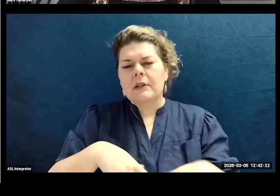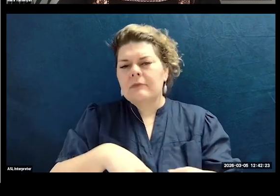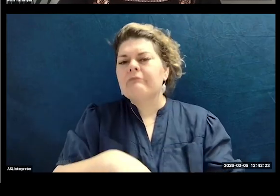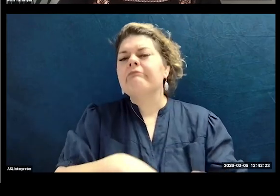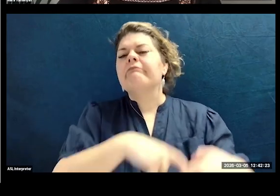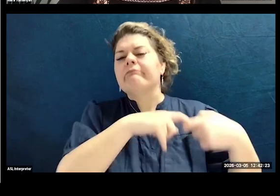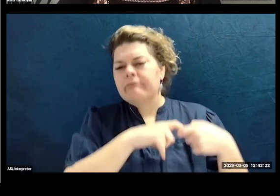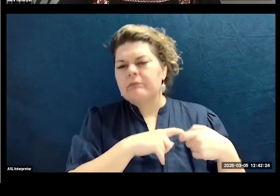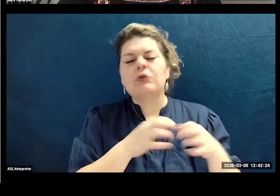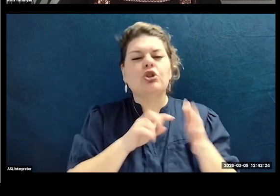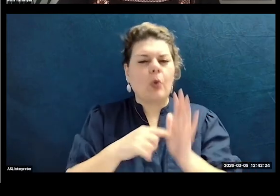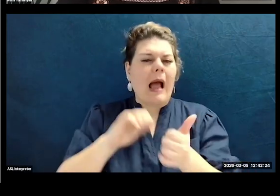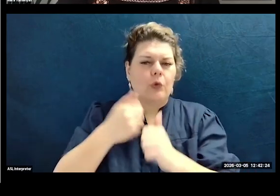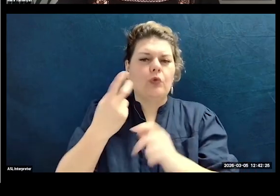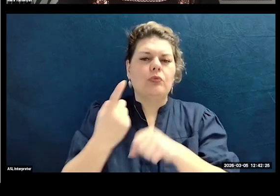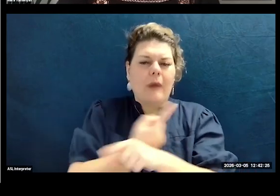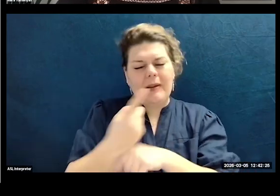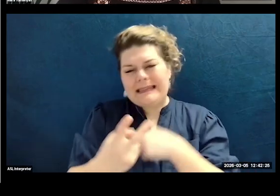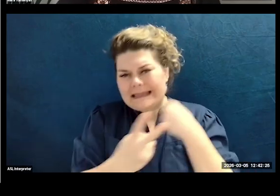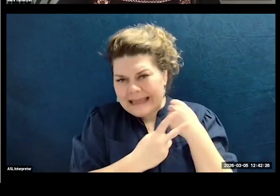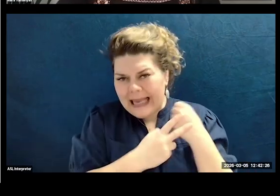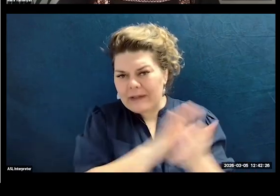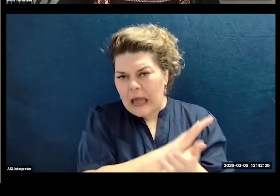to save documents and highlight what to avoid.